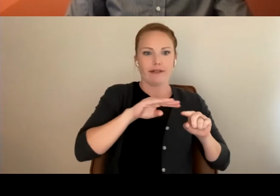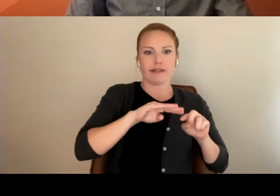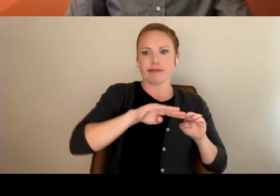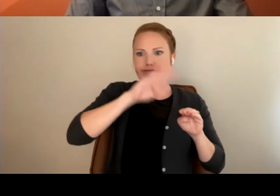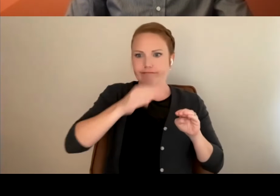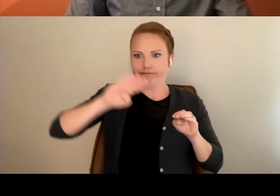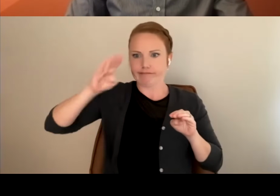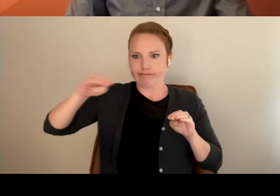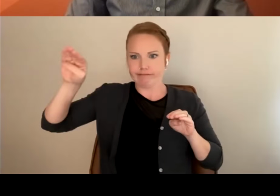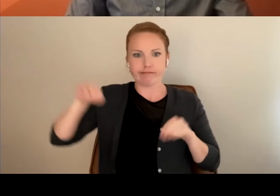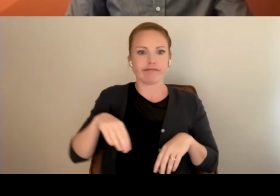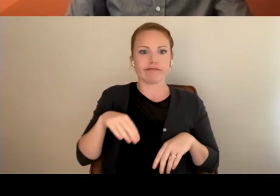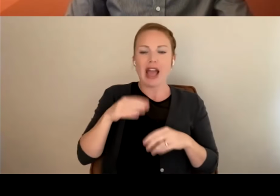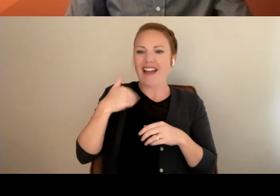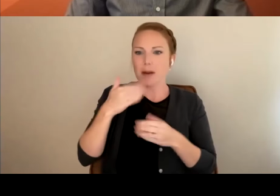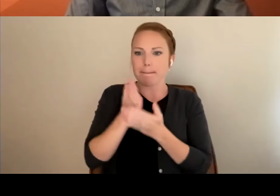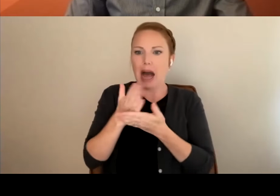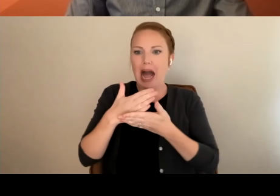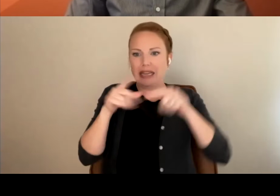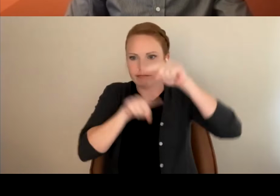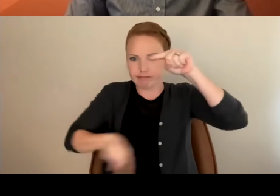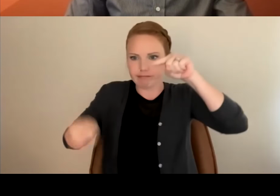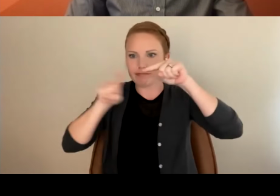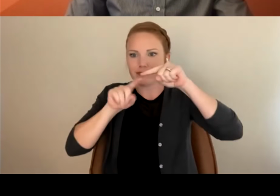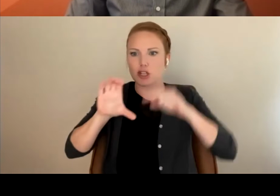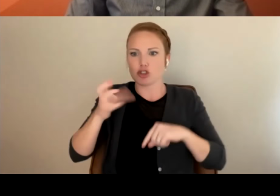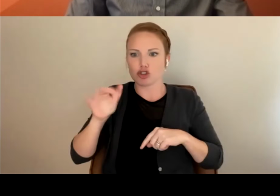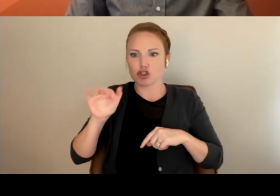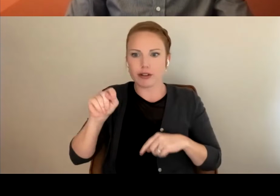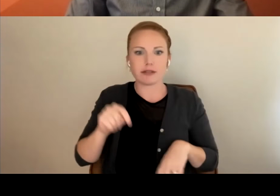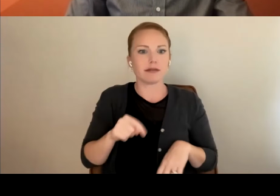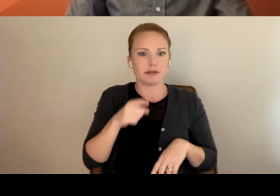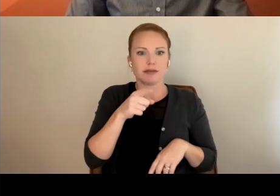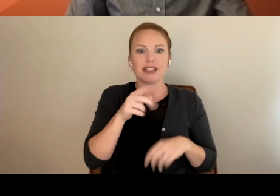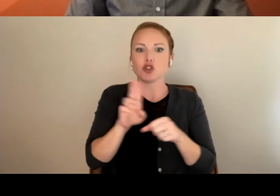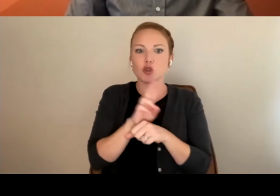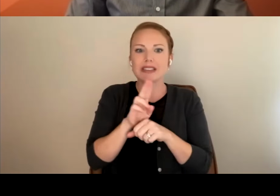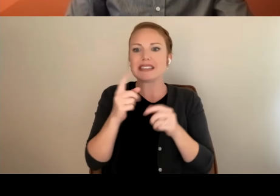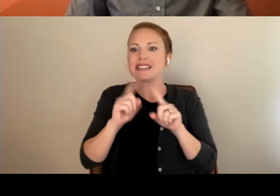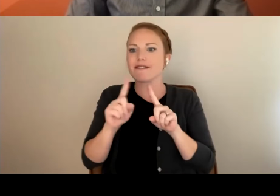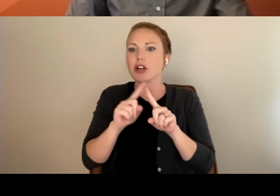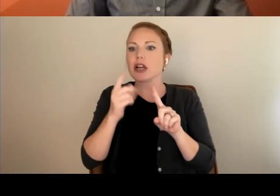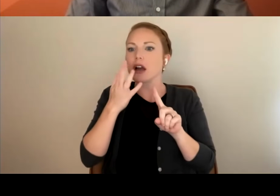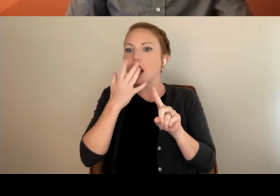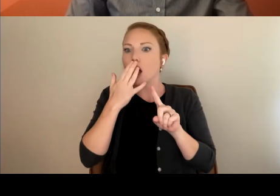we've got a a pie chart that uses gradients of similar colors right next to each other